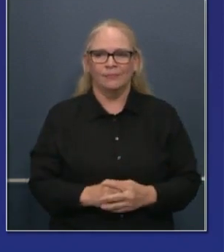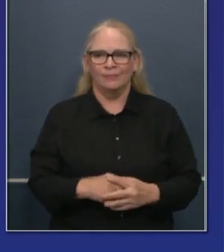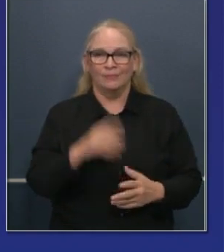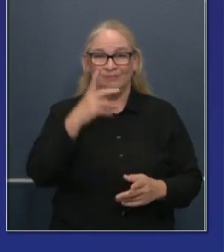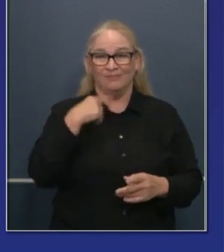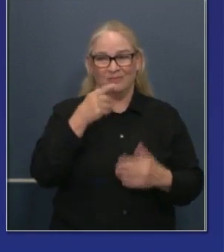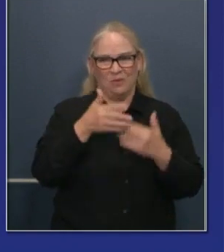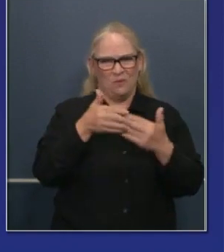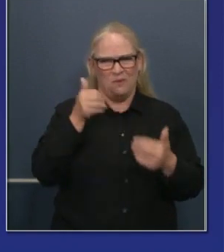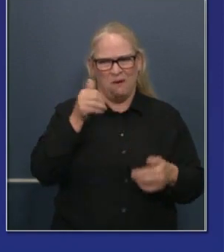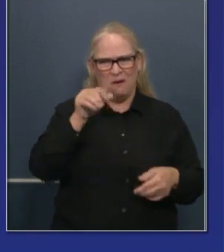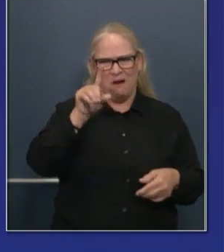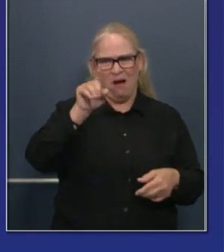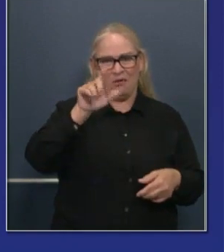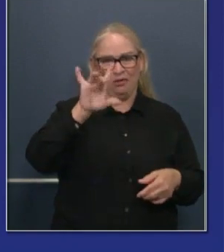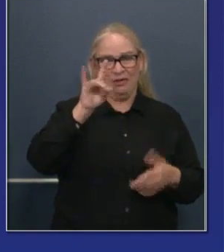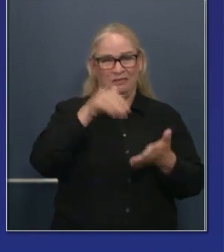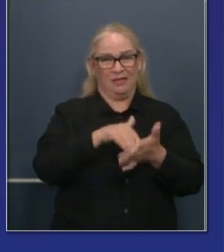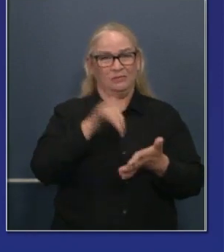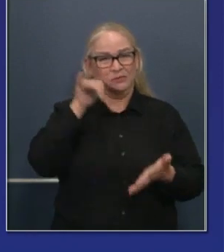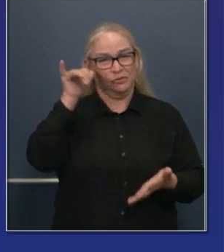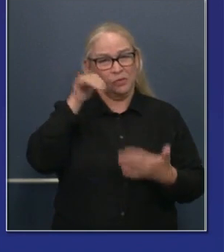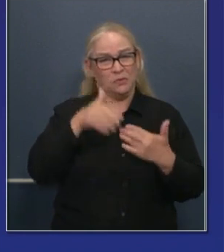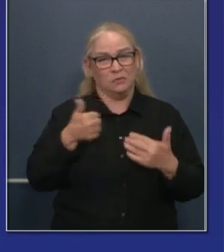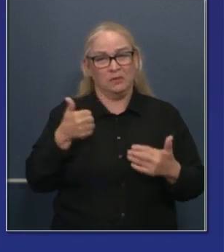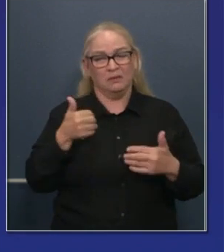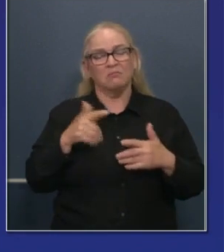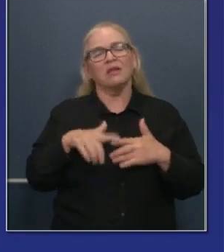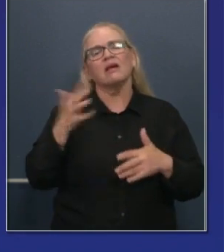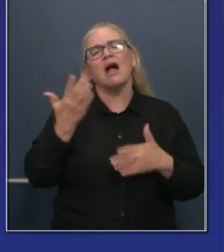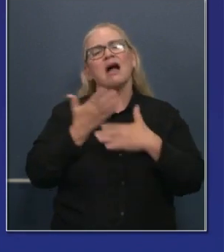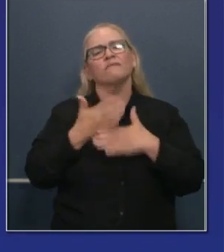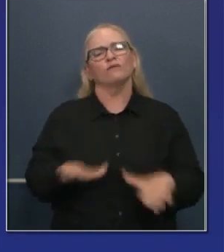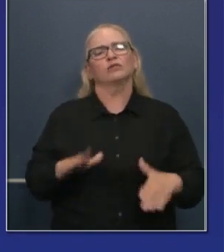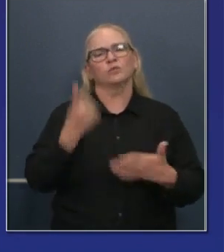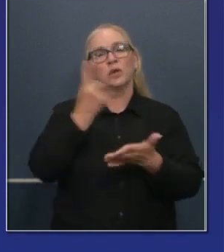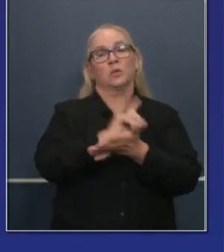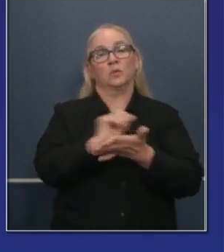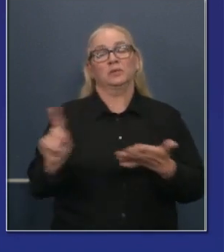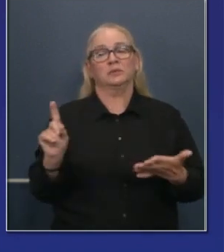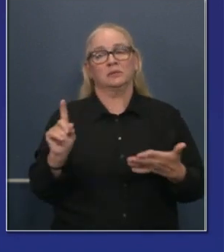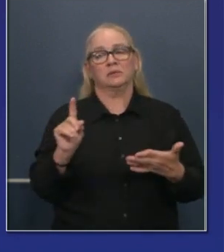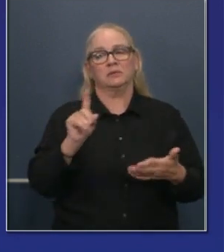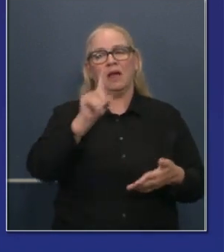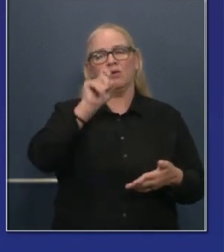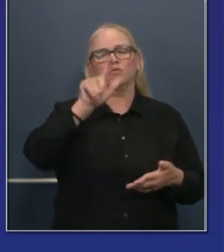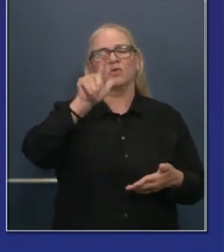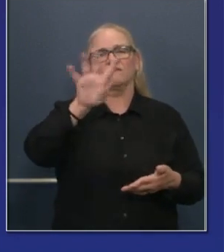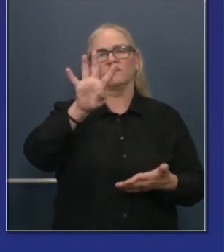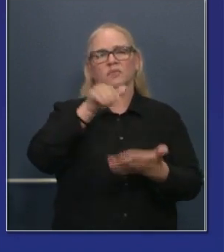LET’S TAKE A LOOK AT THOSE NUMBERS. WE TESTED CLOSE TO 130,000 PEOPLE YESTERDAY.